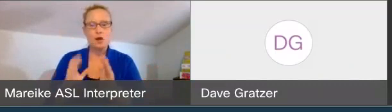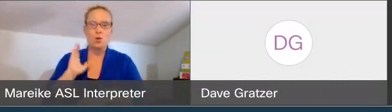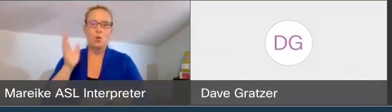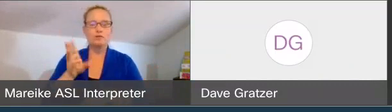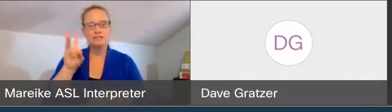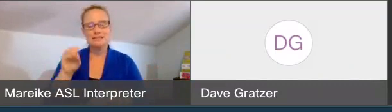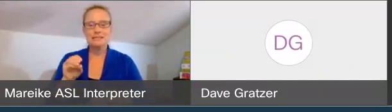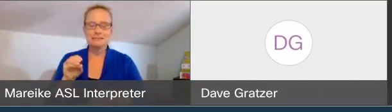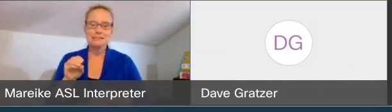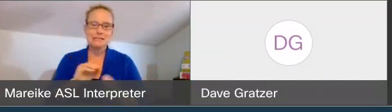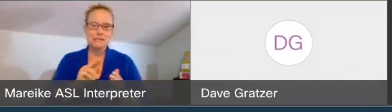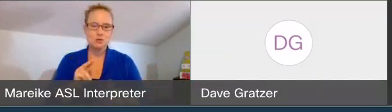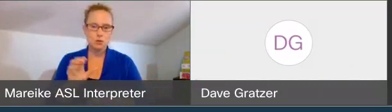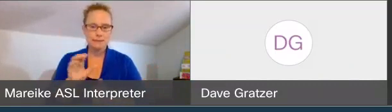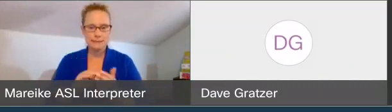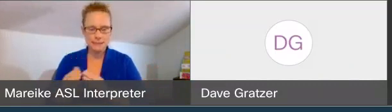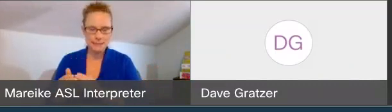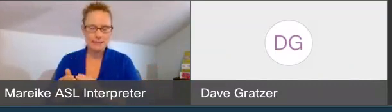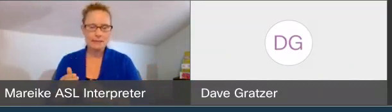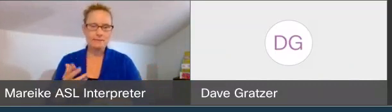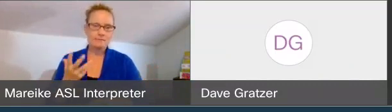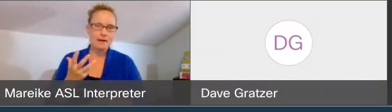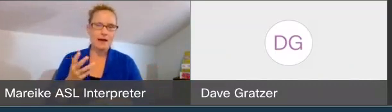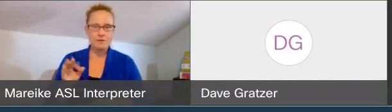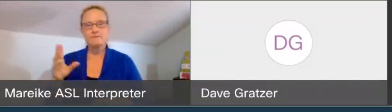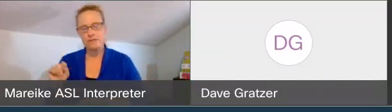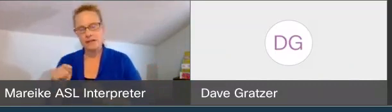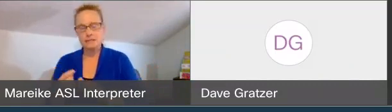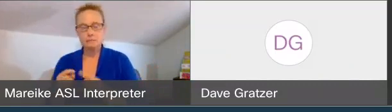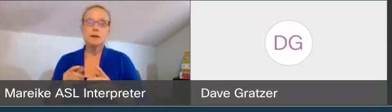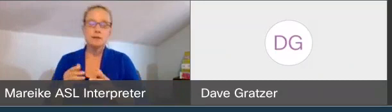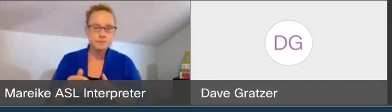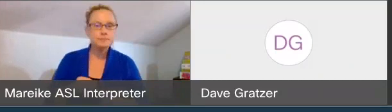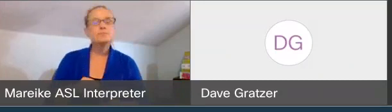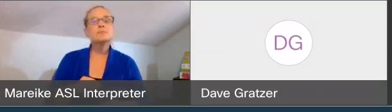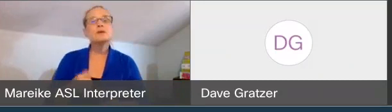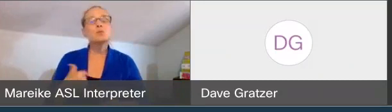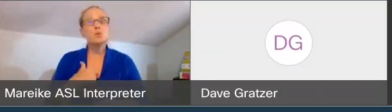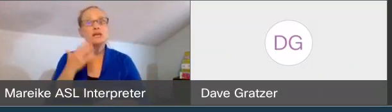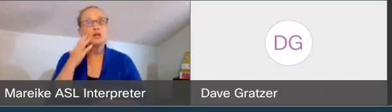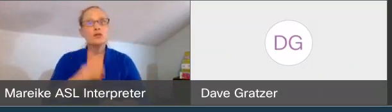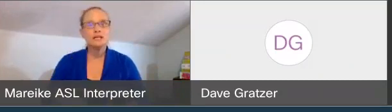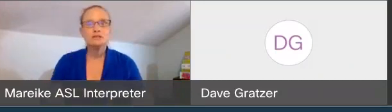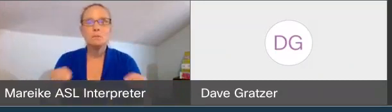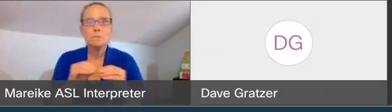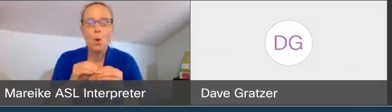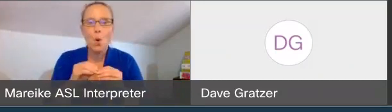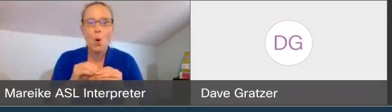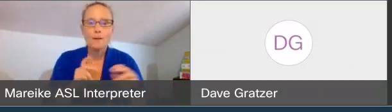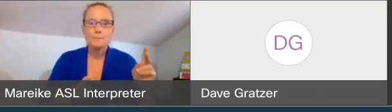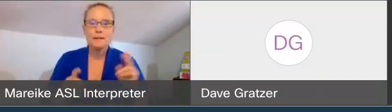also in the city five are FACT teams, but we know there's more people who need these services and